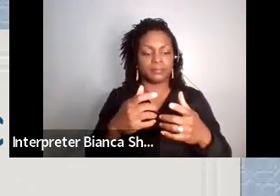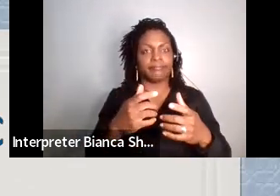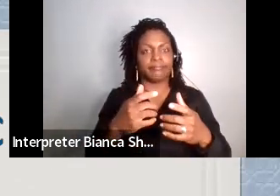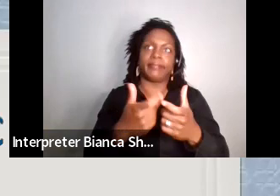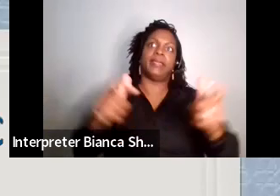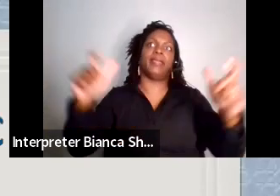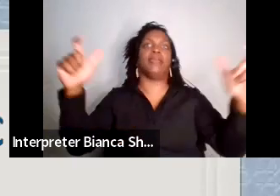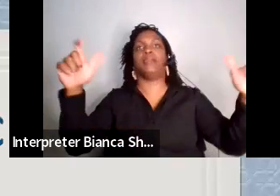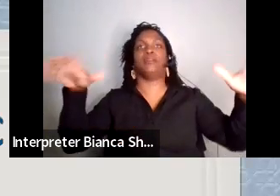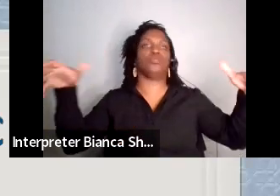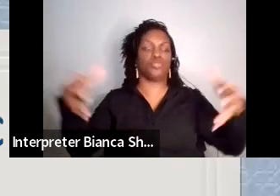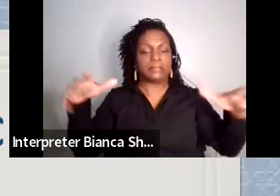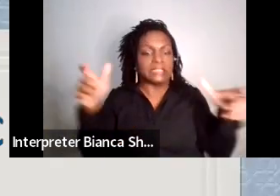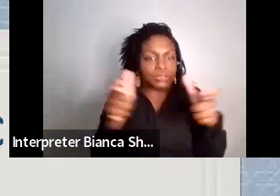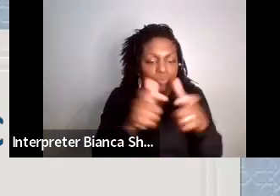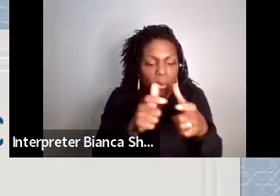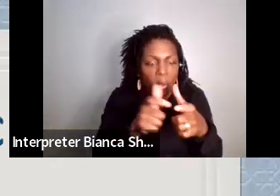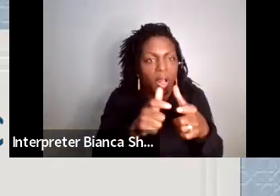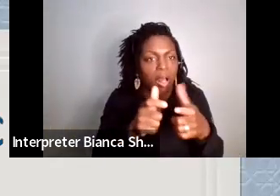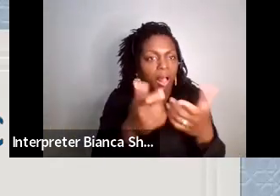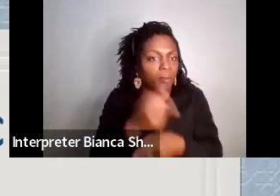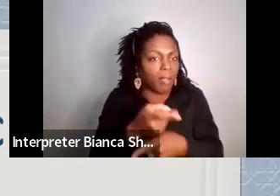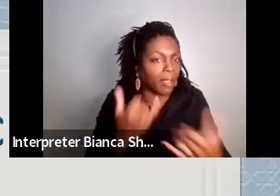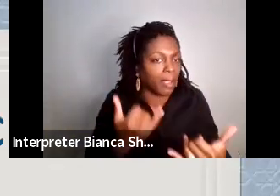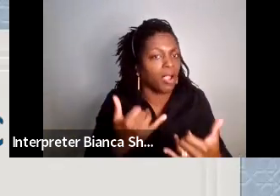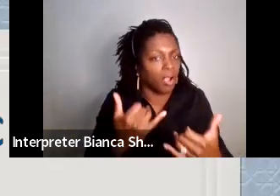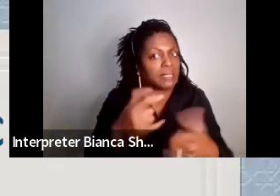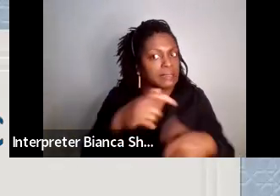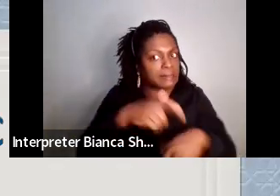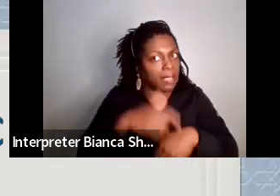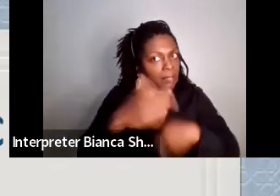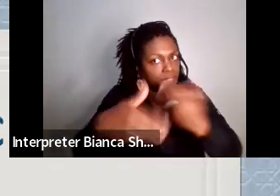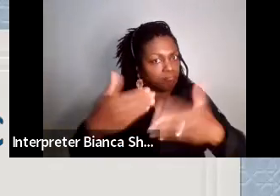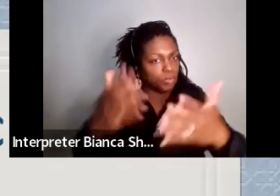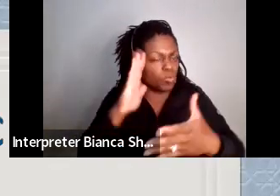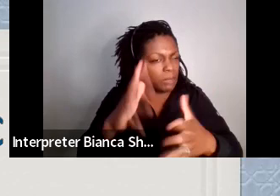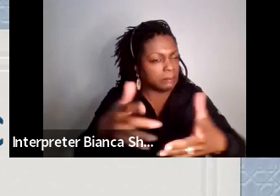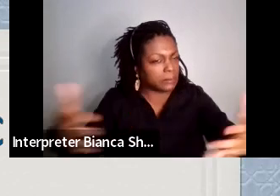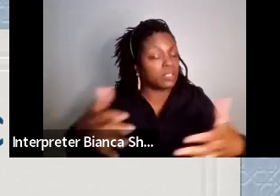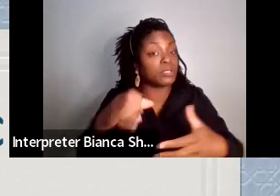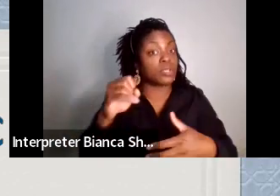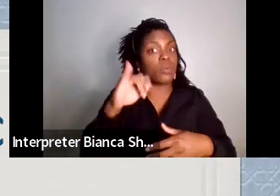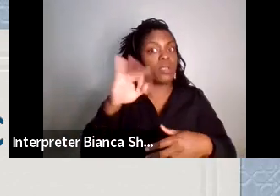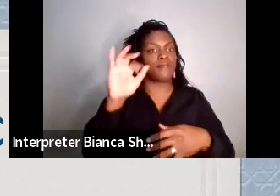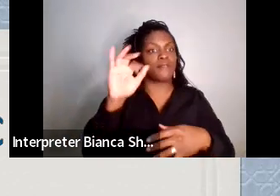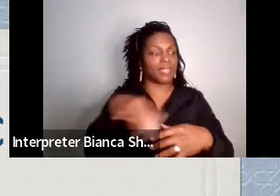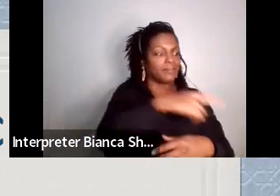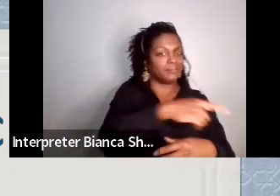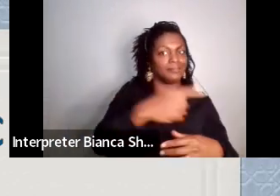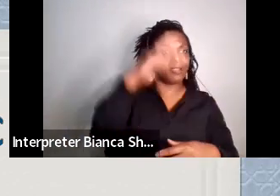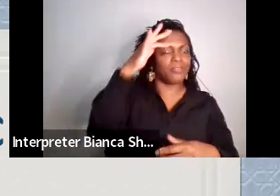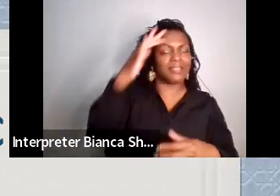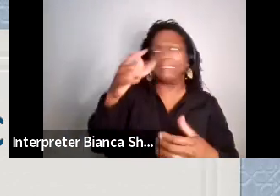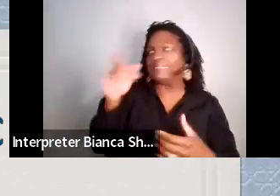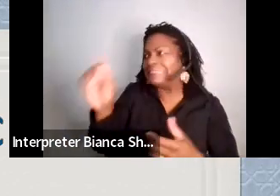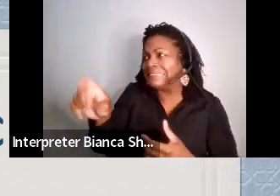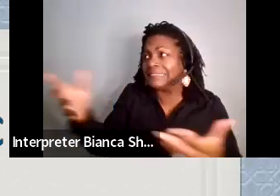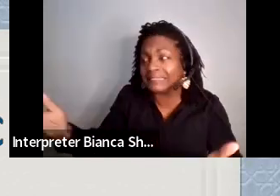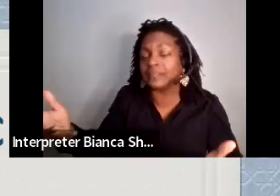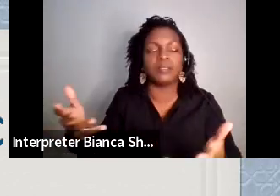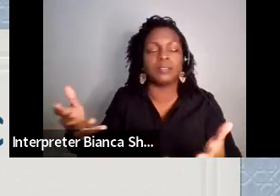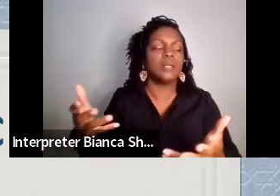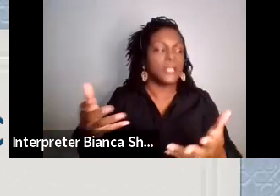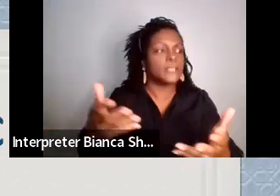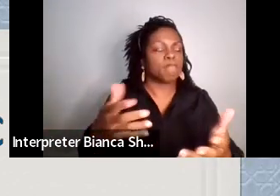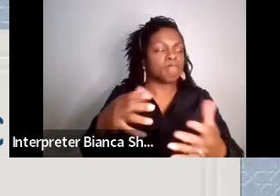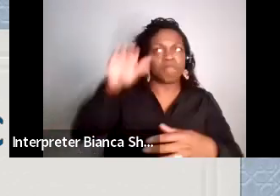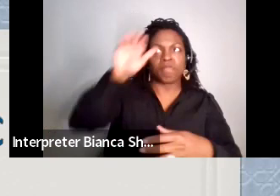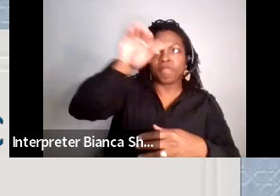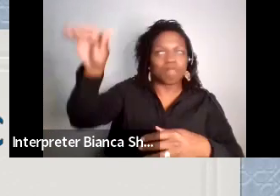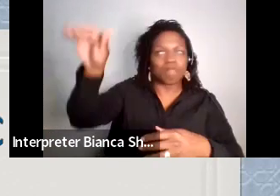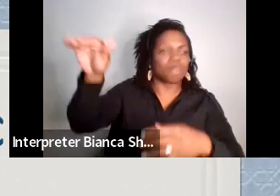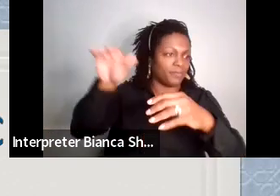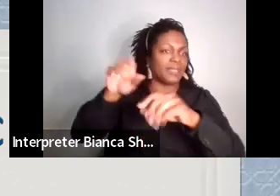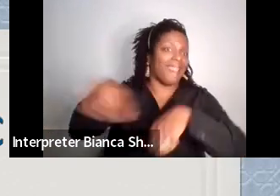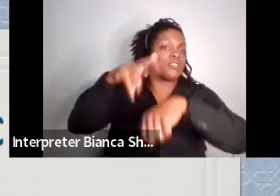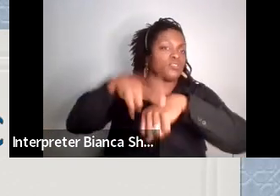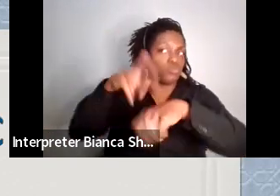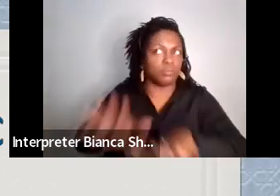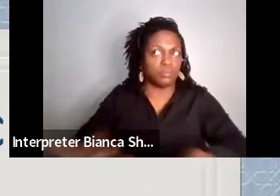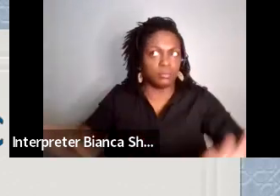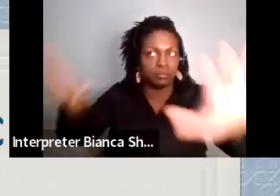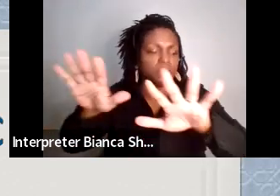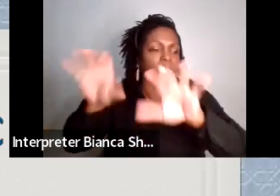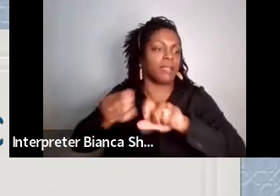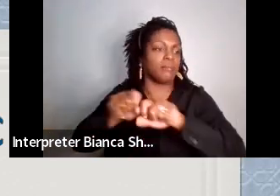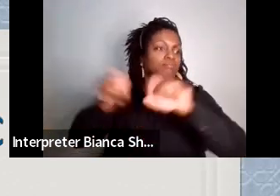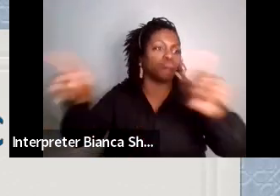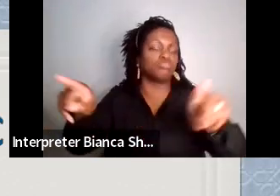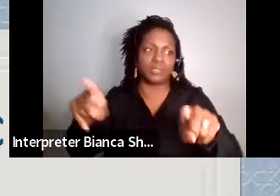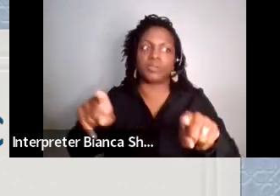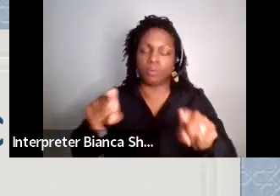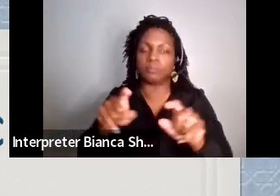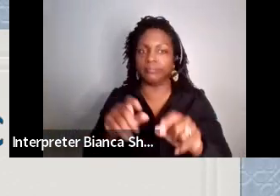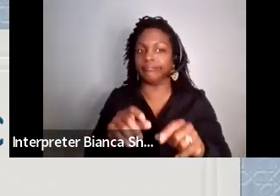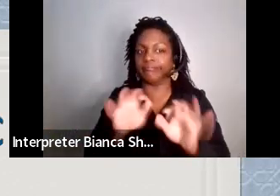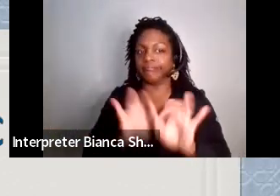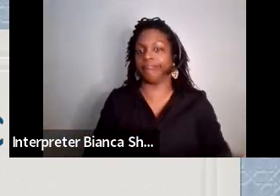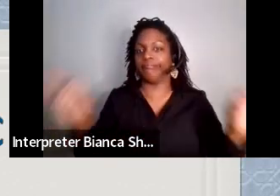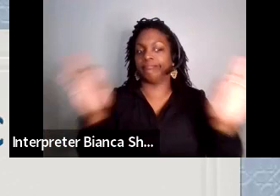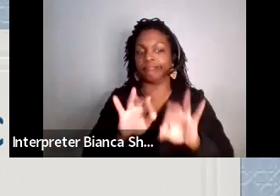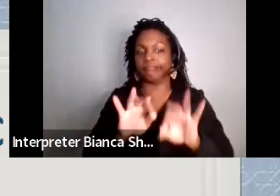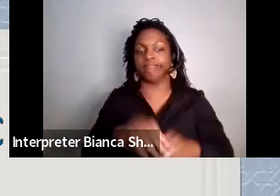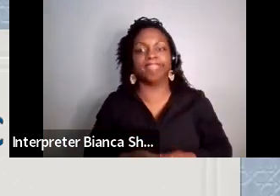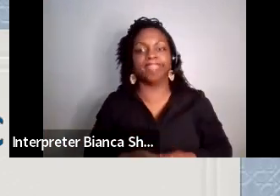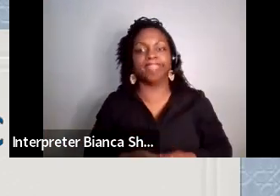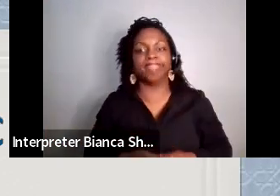For a little bit. So once we start the program if someone reaches out to us, and we don't have those volunteer parents available, that national parents apparent affiliation is gonna be key, absolutely and there's gonna be some